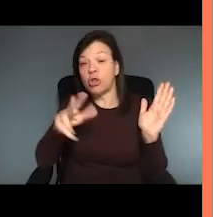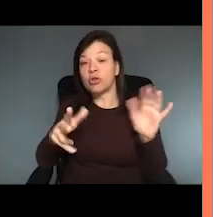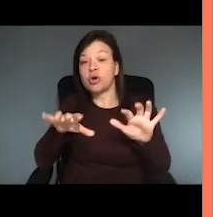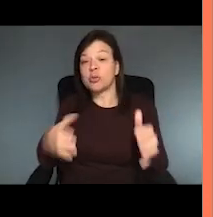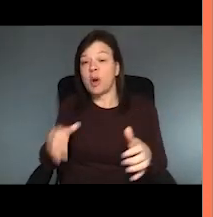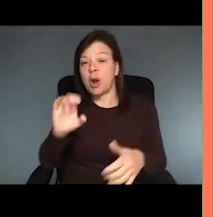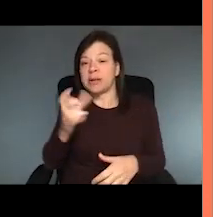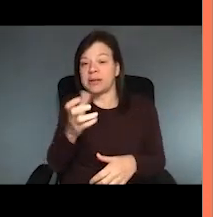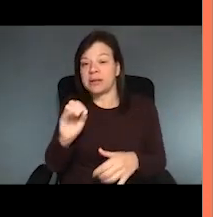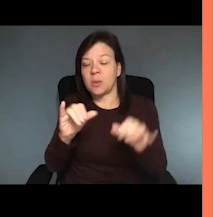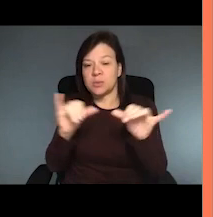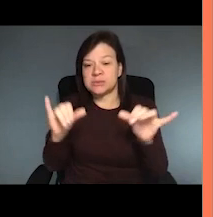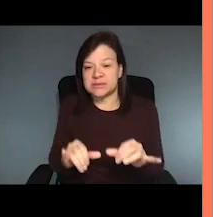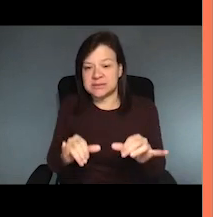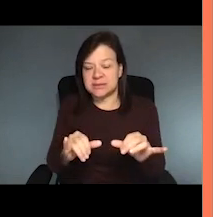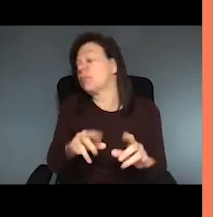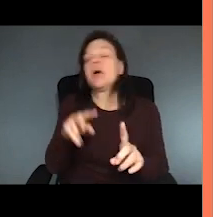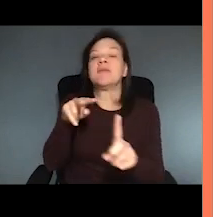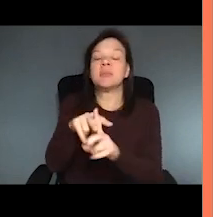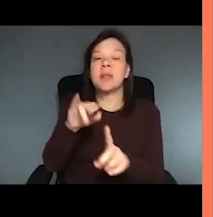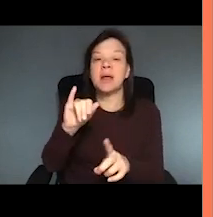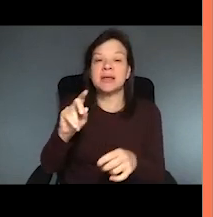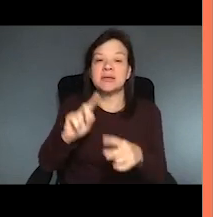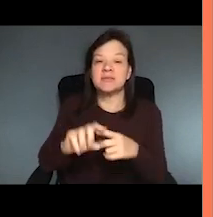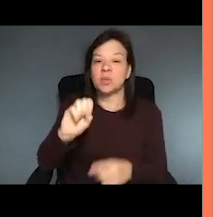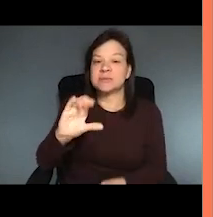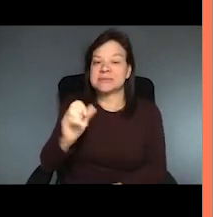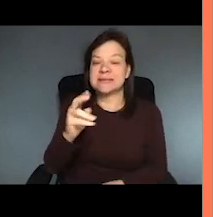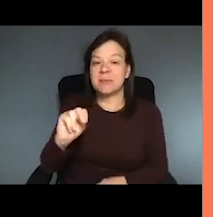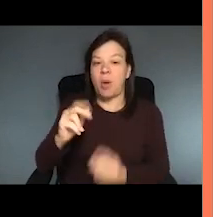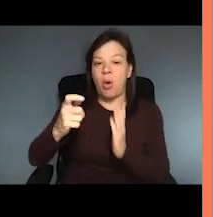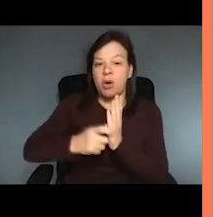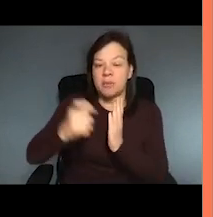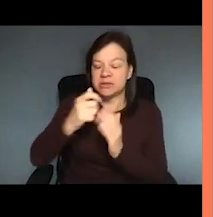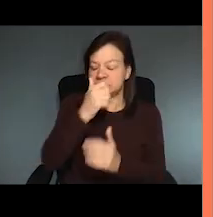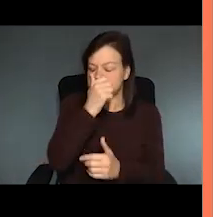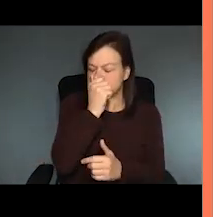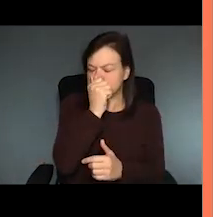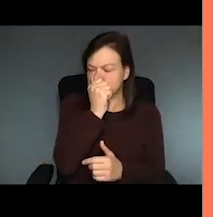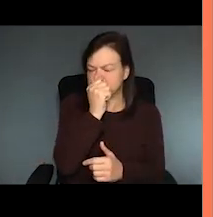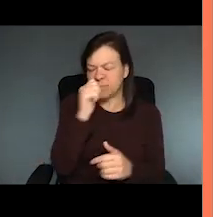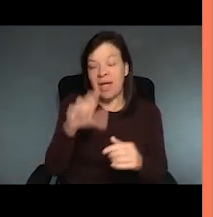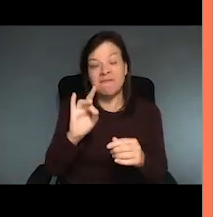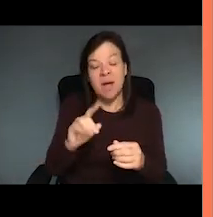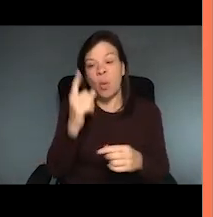ECOSYSTEM OF PLUG-INS FOR SCHEMA AUTOMATION IS PRETTY MUCH ONE OF THREE PROBLEMS.